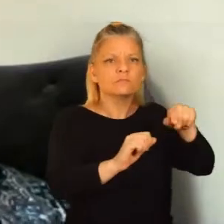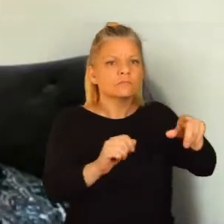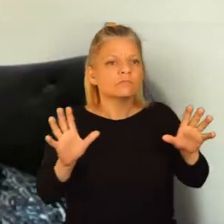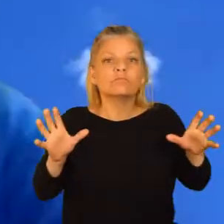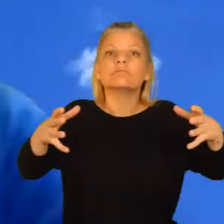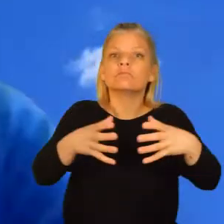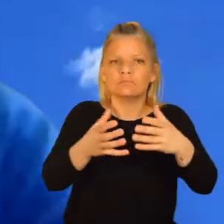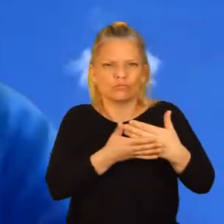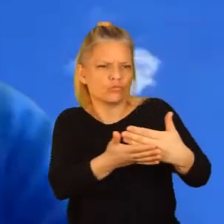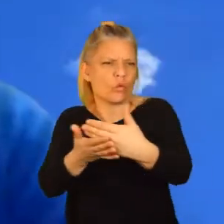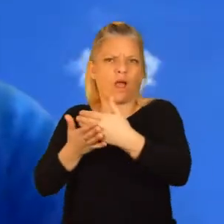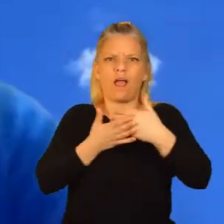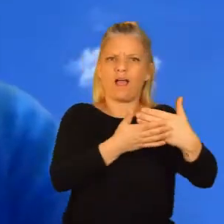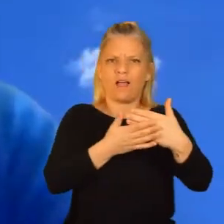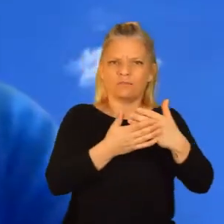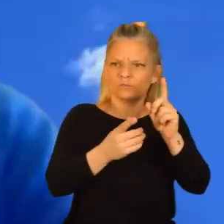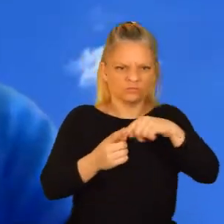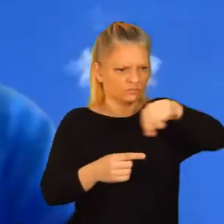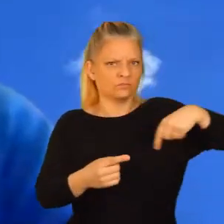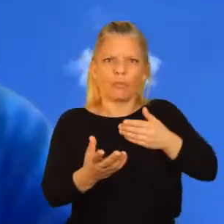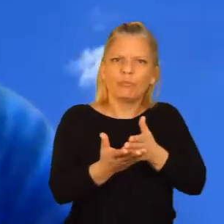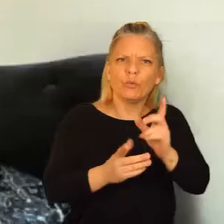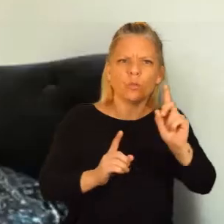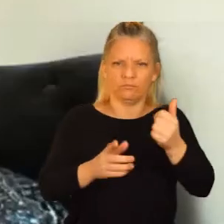yeah and just creating a space where it feels okay to be yourself.